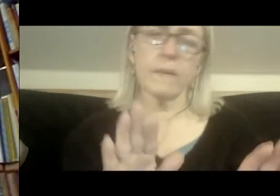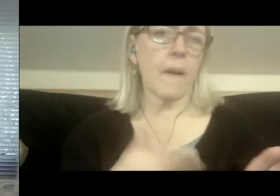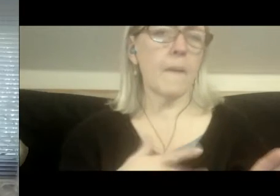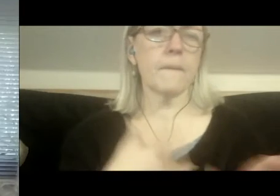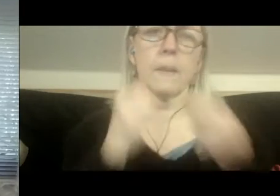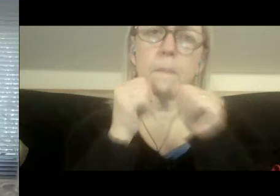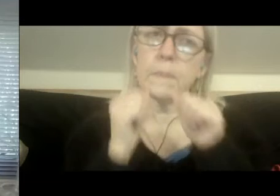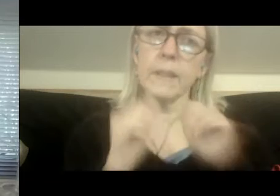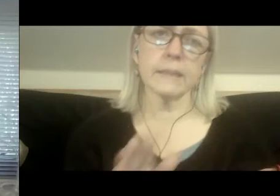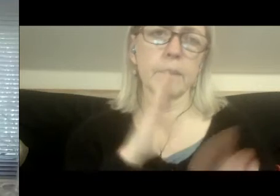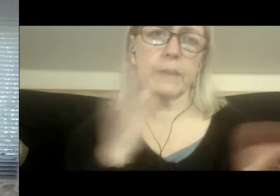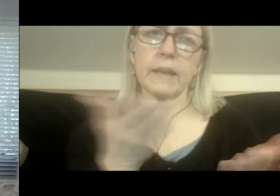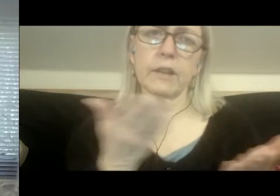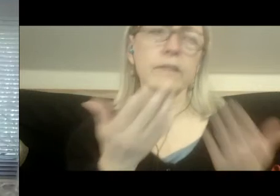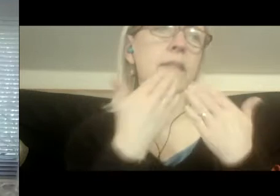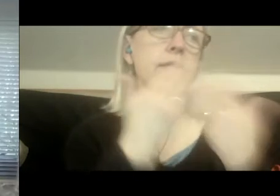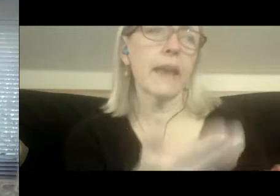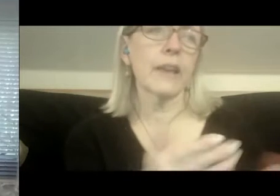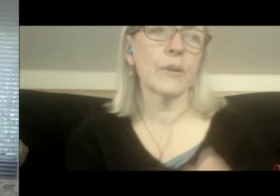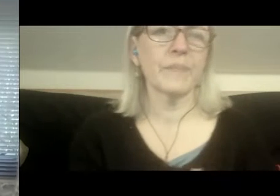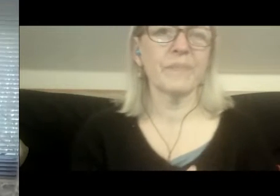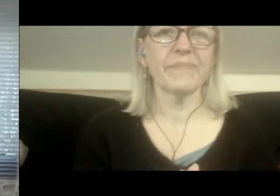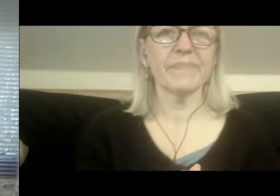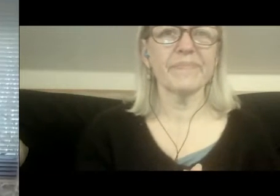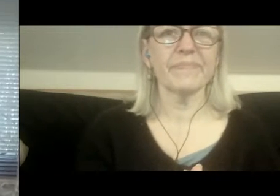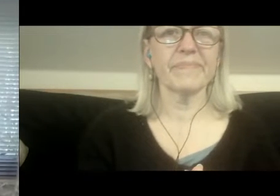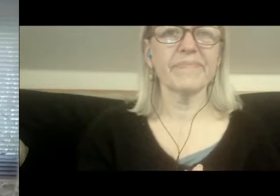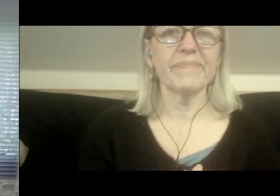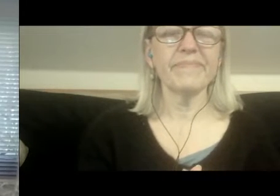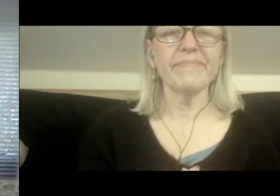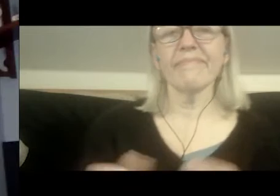especially in this group, because I feel like we've all gone through it together.